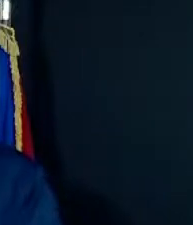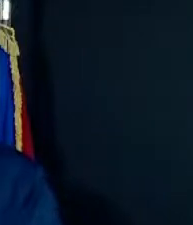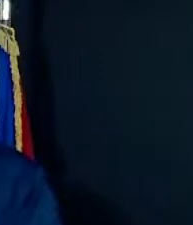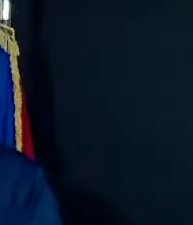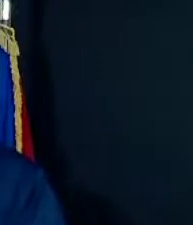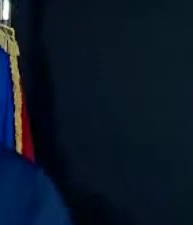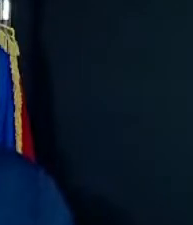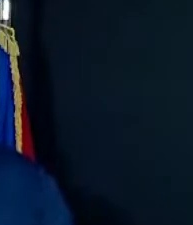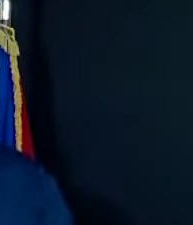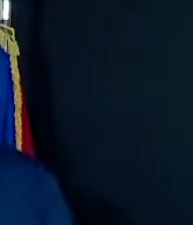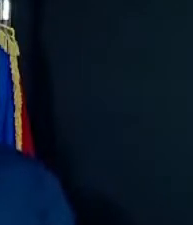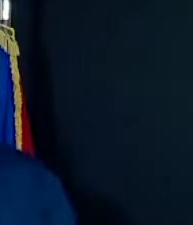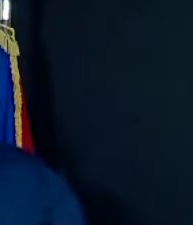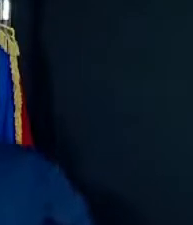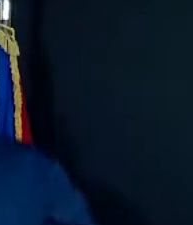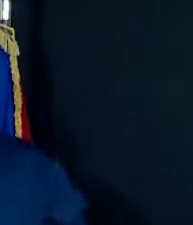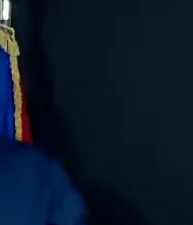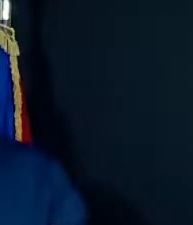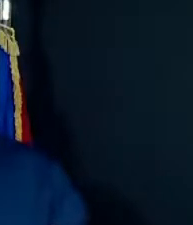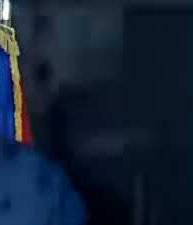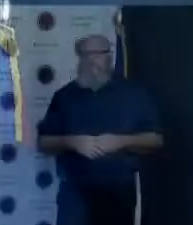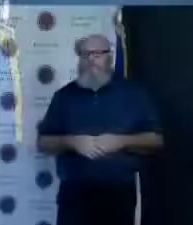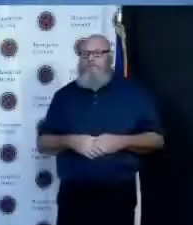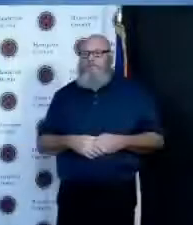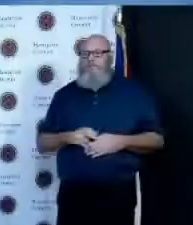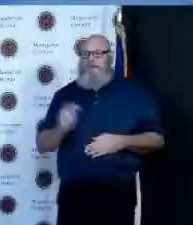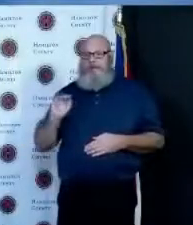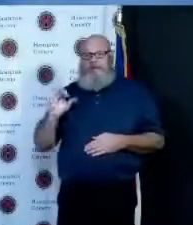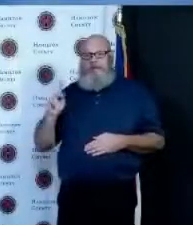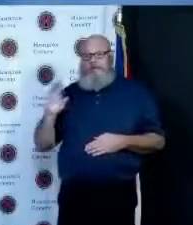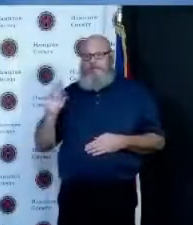Nick Crossley just mentioned and you have as well that the media are going to provide